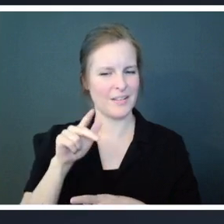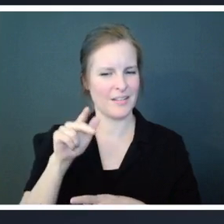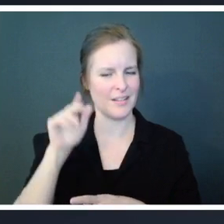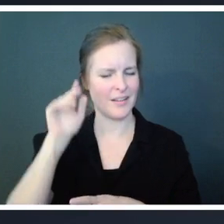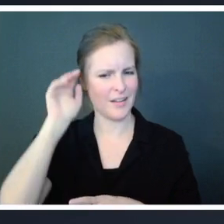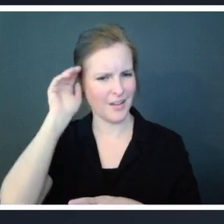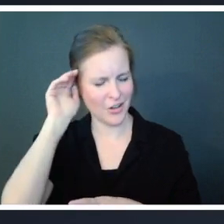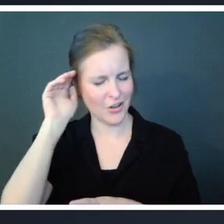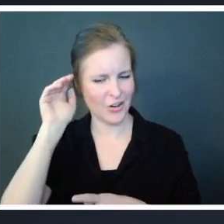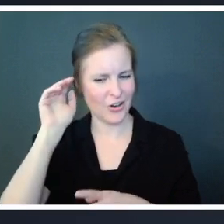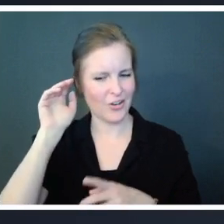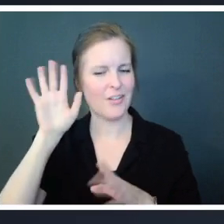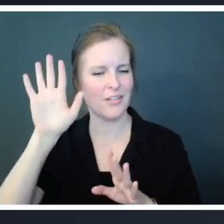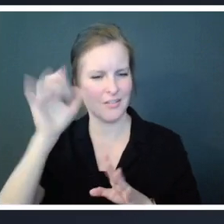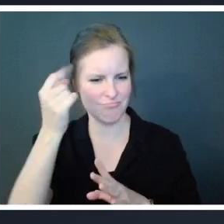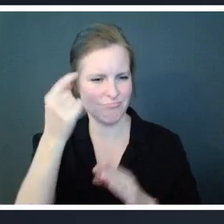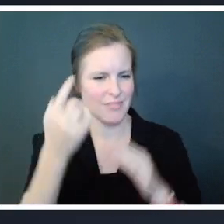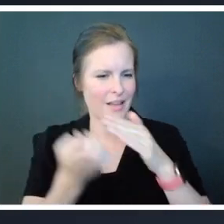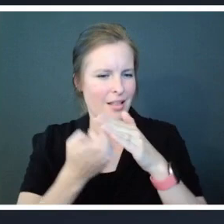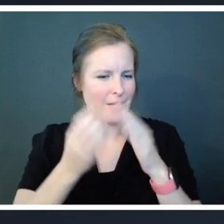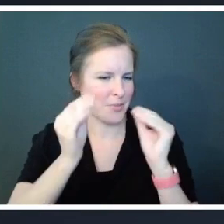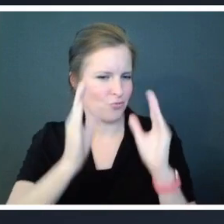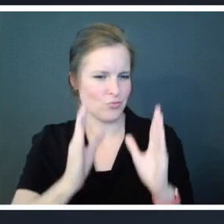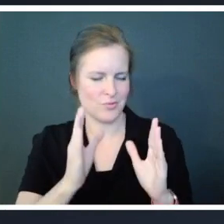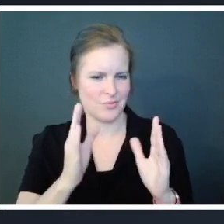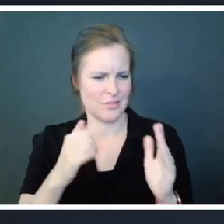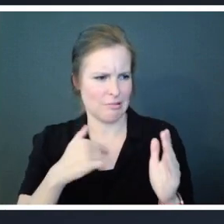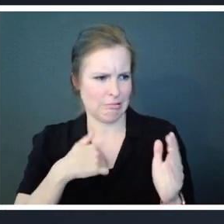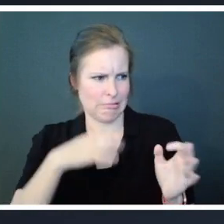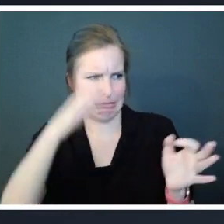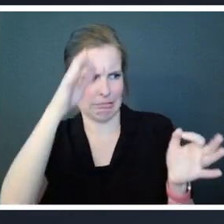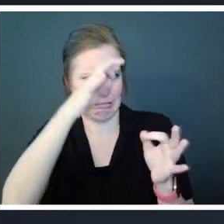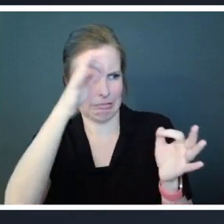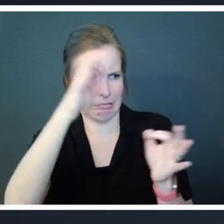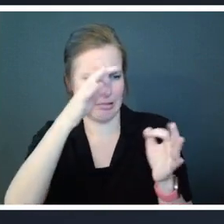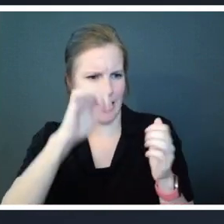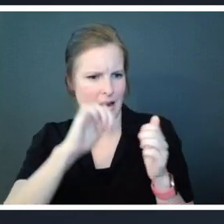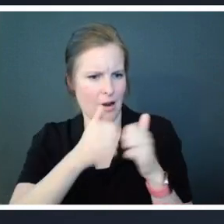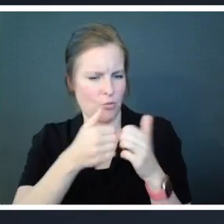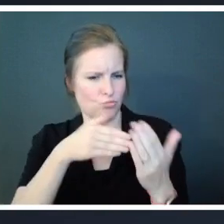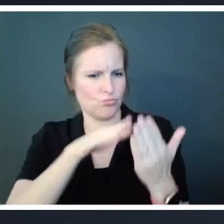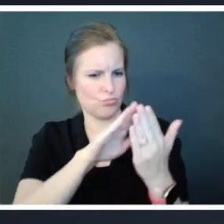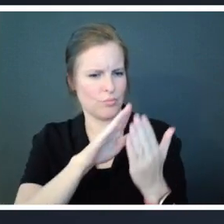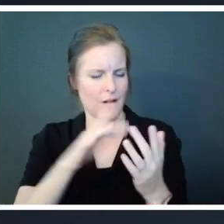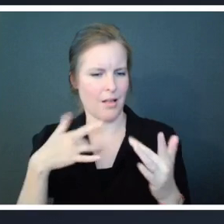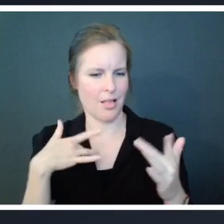change. We also find that many educators don't have a solid understanding of how to define